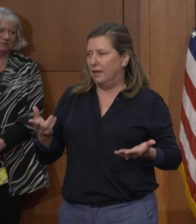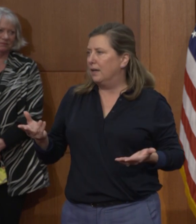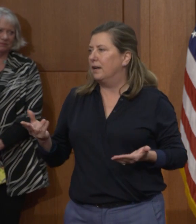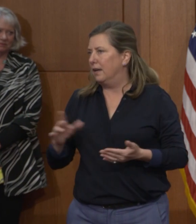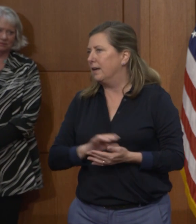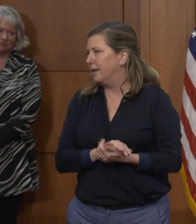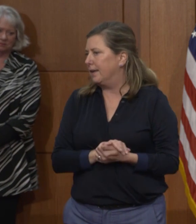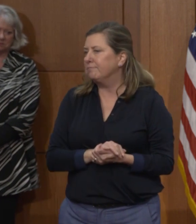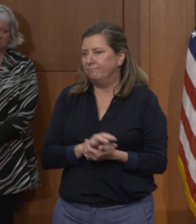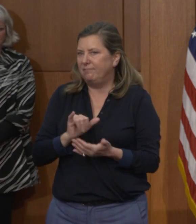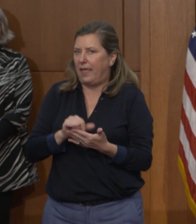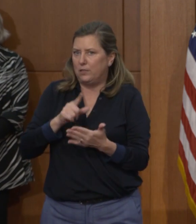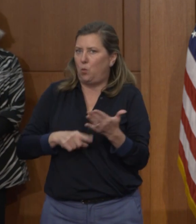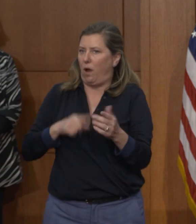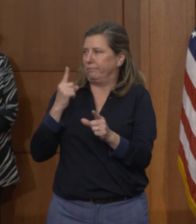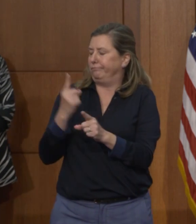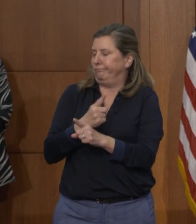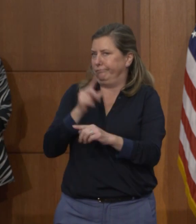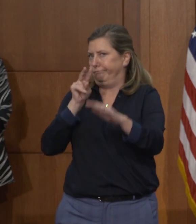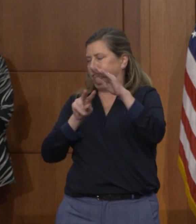Hi. Thanks for the question. The question is,